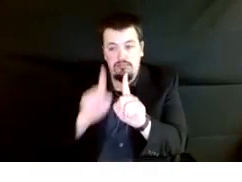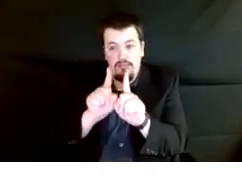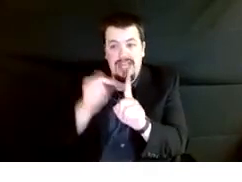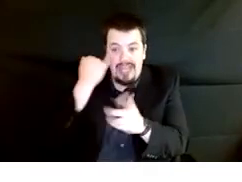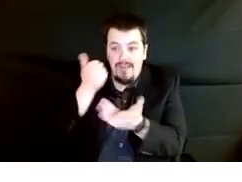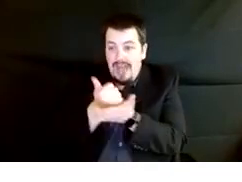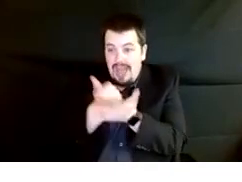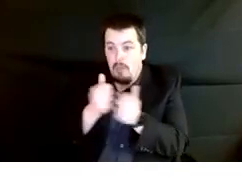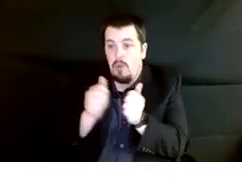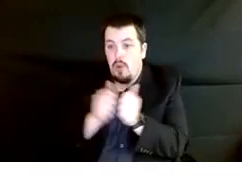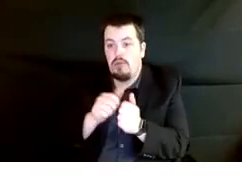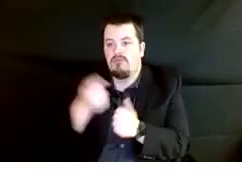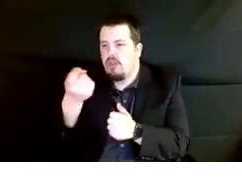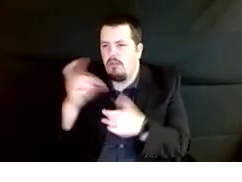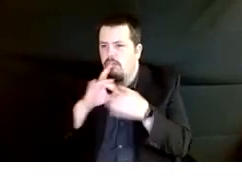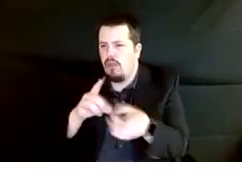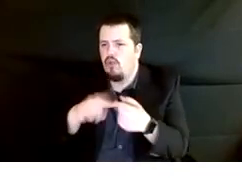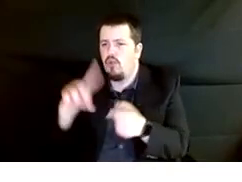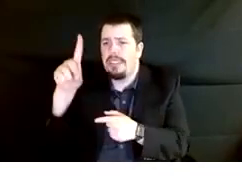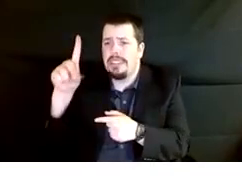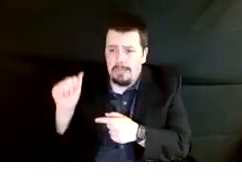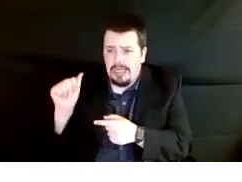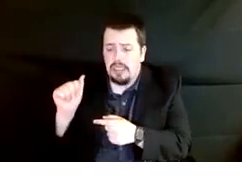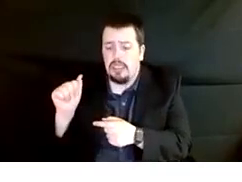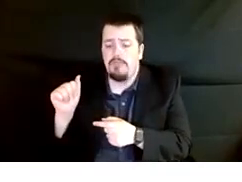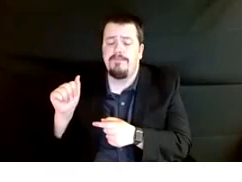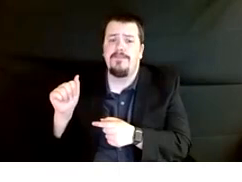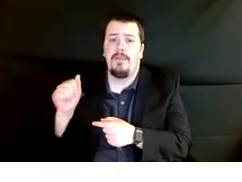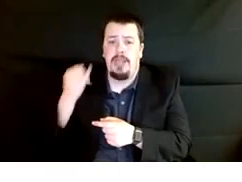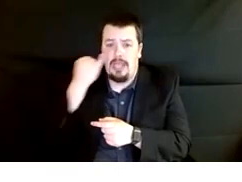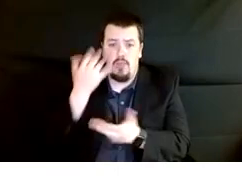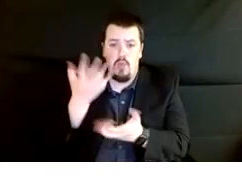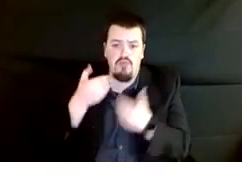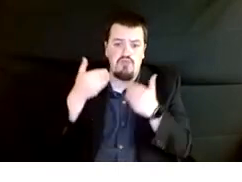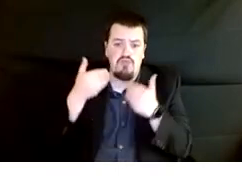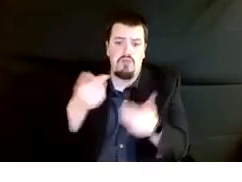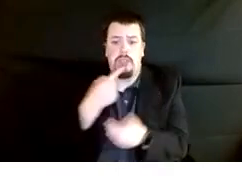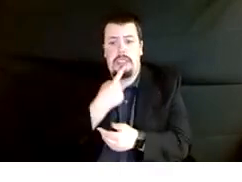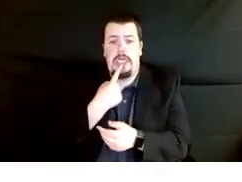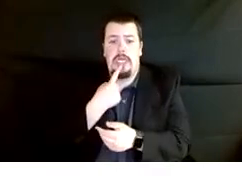this with something related to your disability uh if you want to go ahead and say that they do that